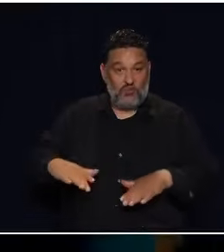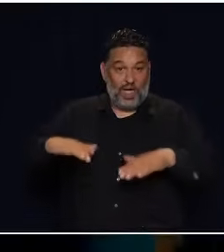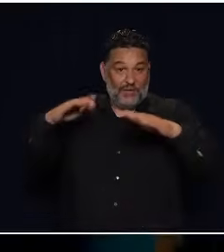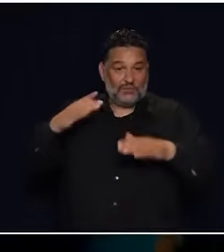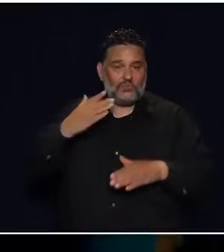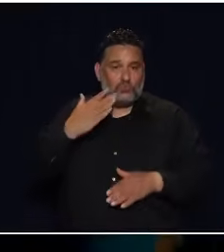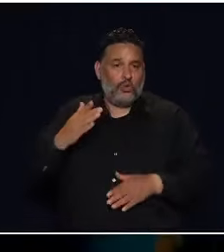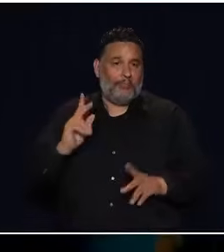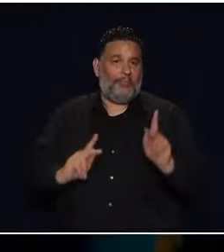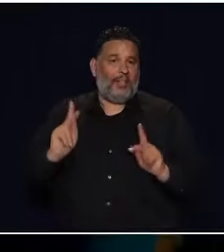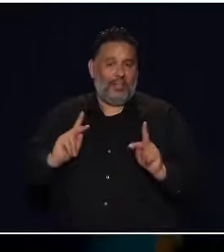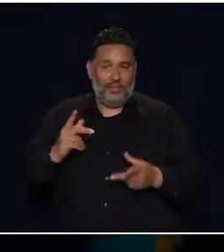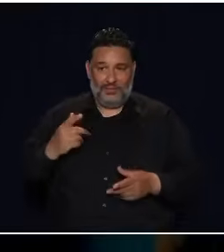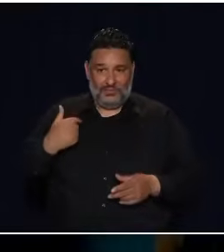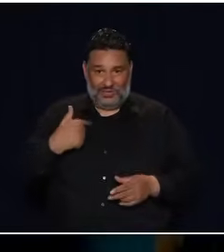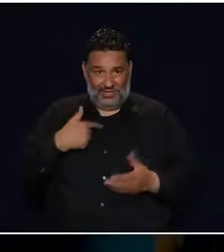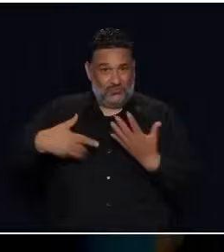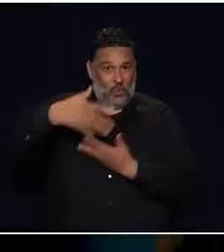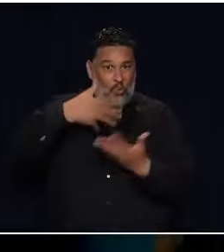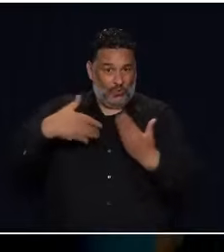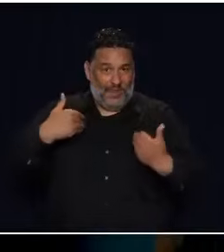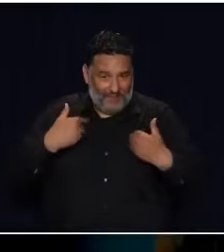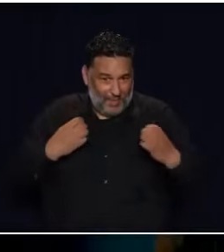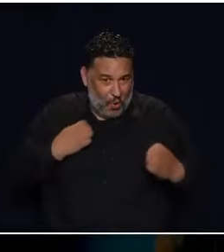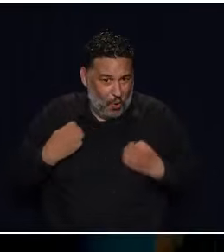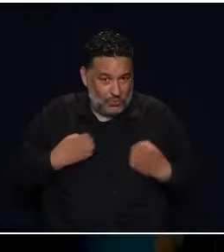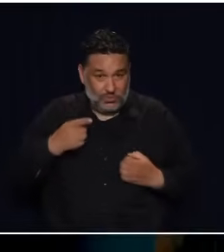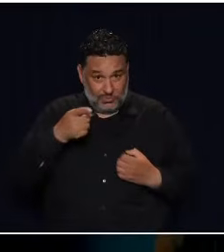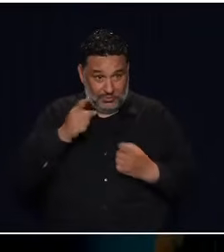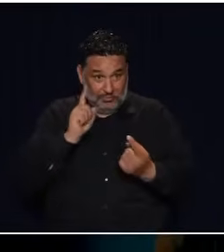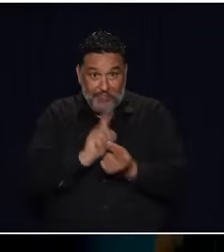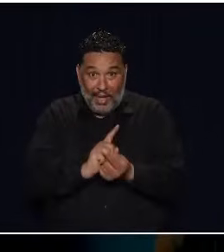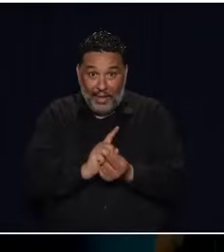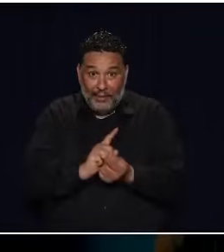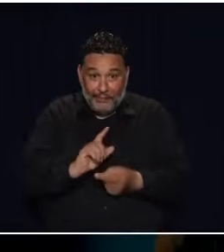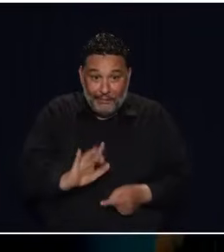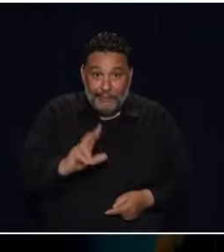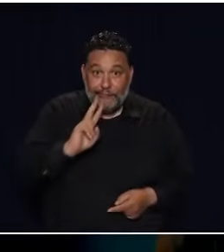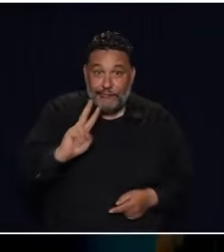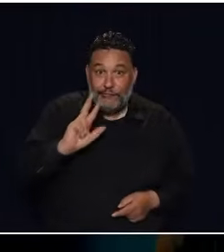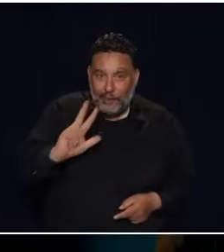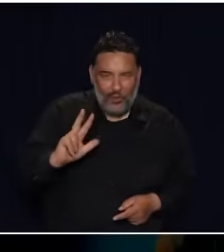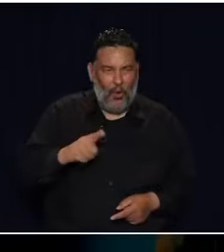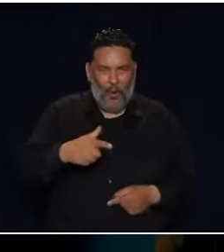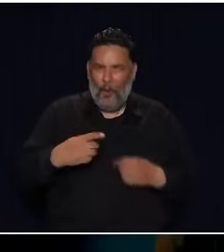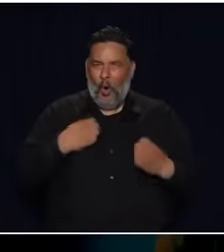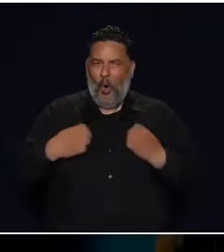I THINK IT IS RAISING GOOD HUMANS.